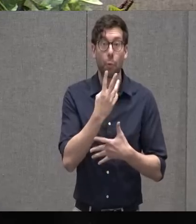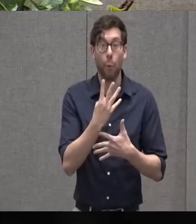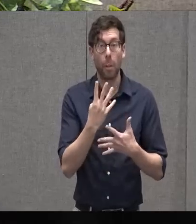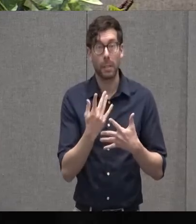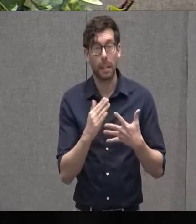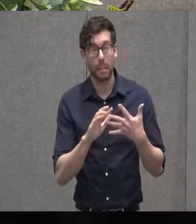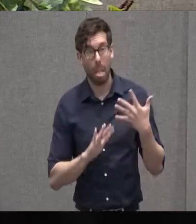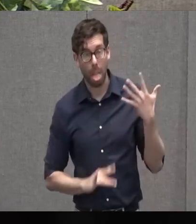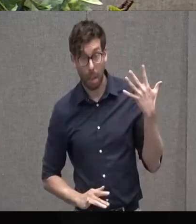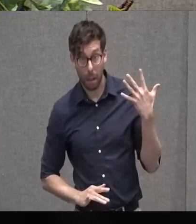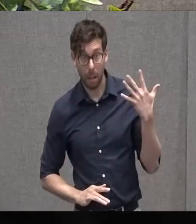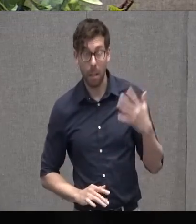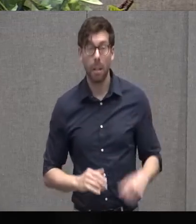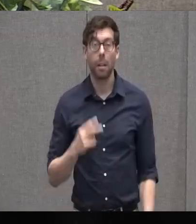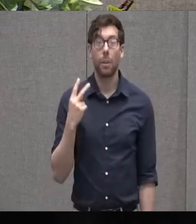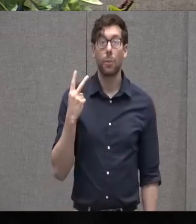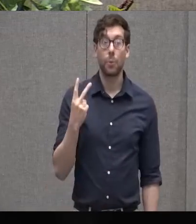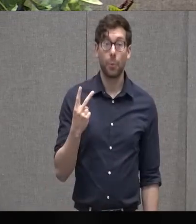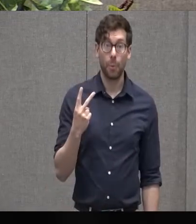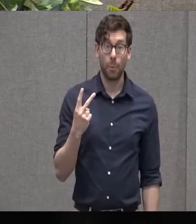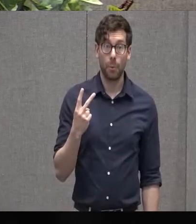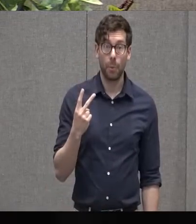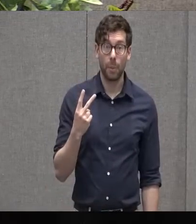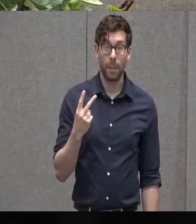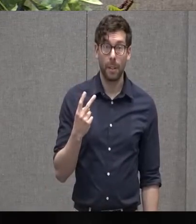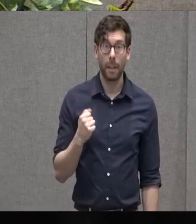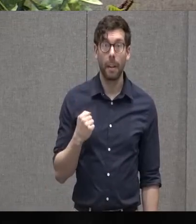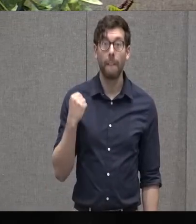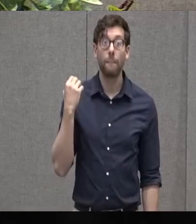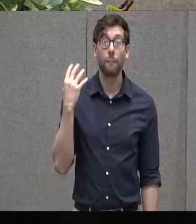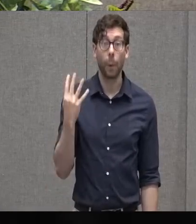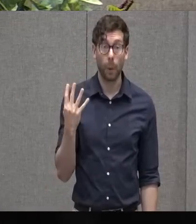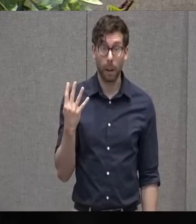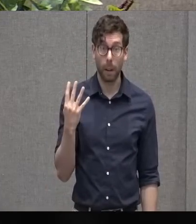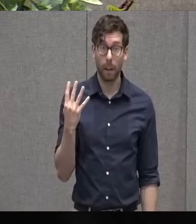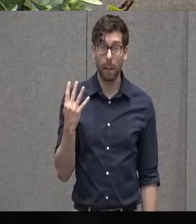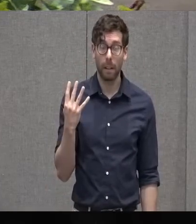Two, four, six, eight, 10.